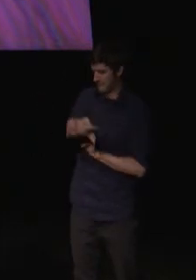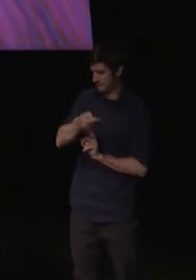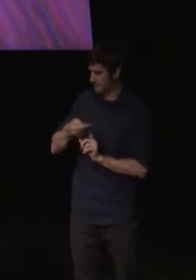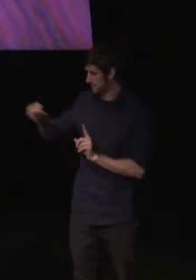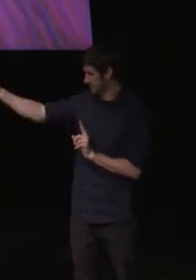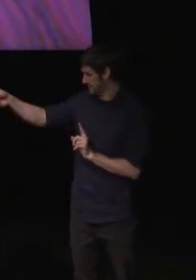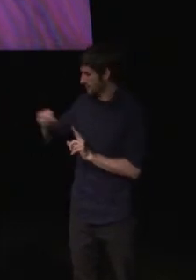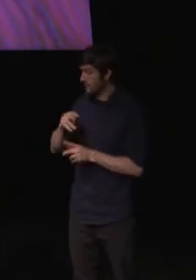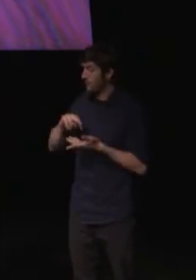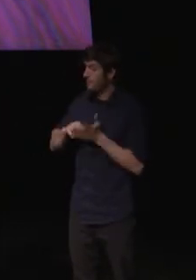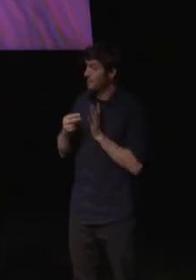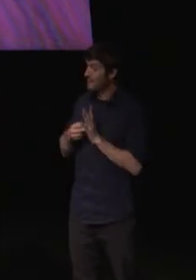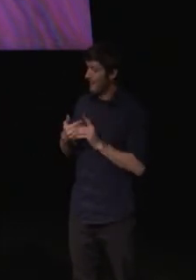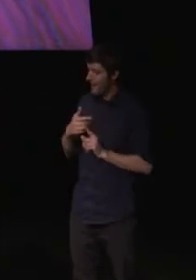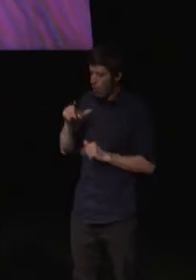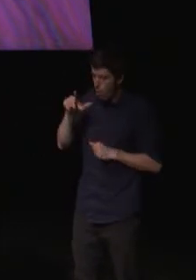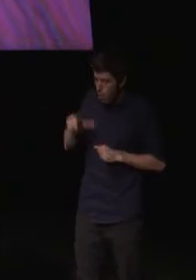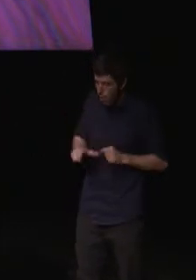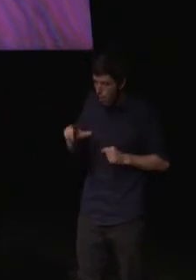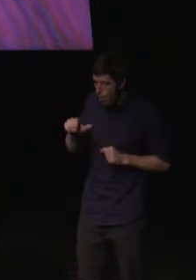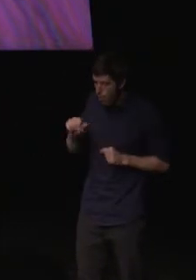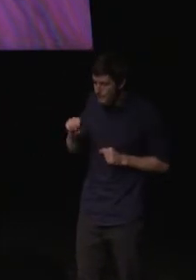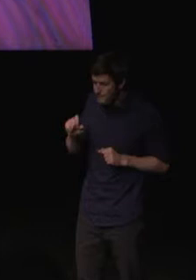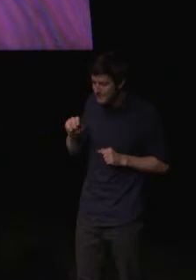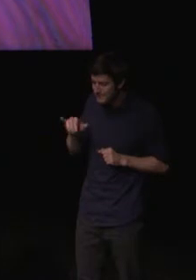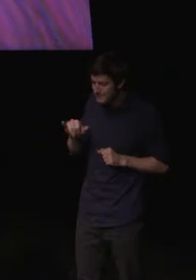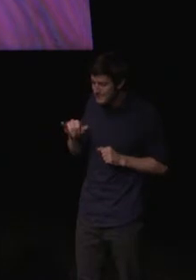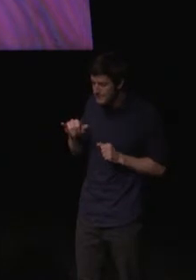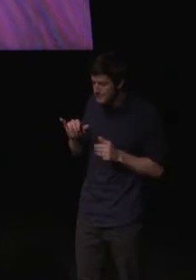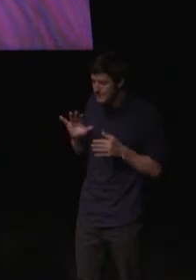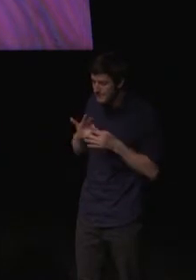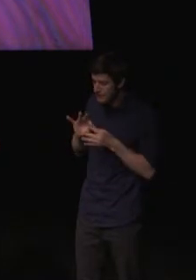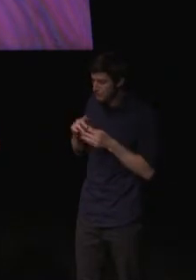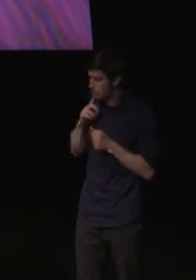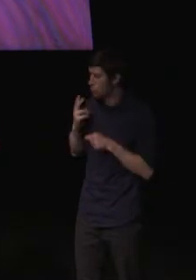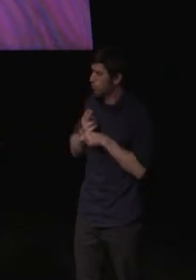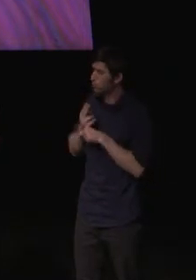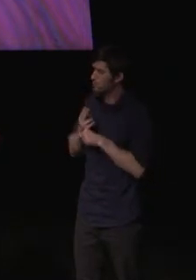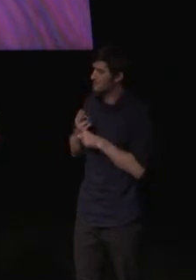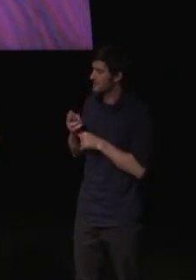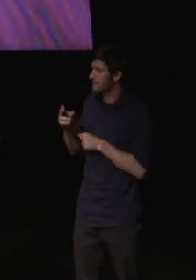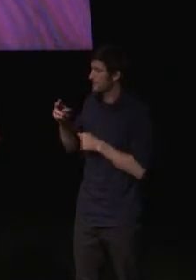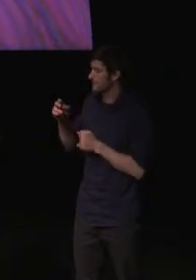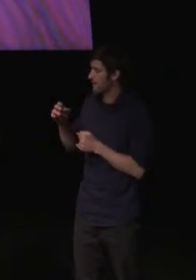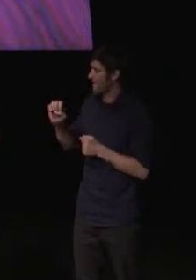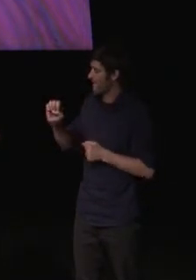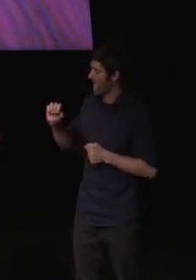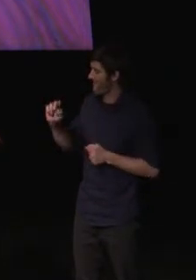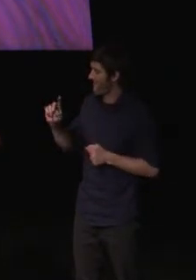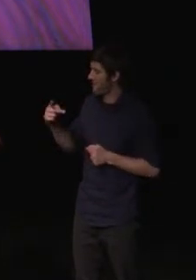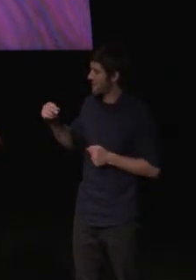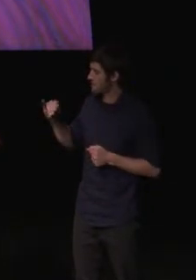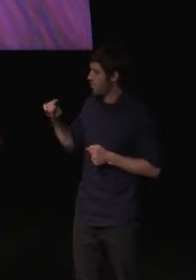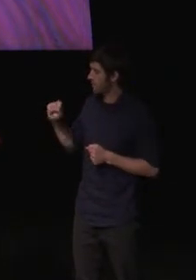using Azure points all around the world. It dynamically scales with almost no administration for the game tab.